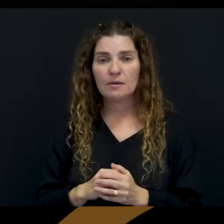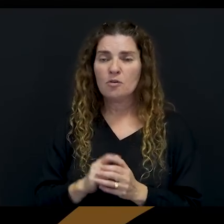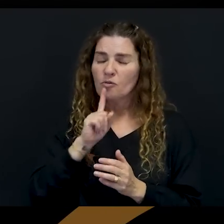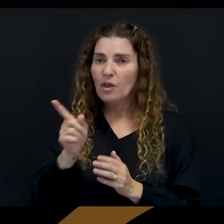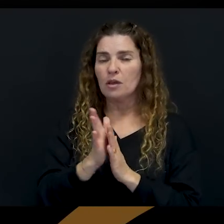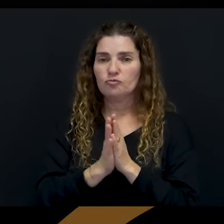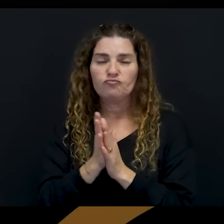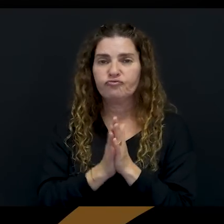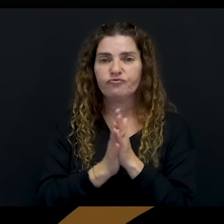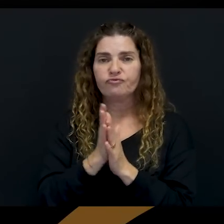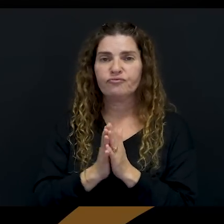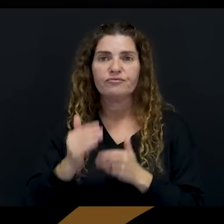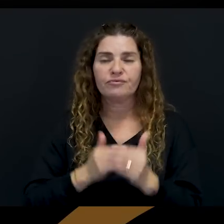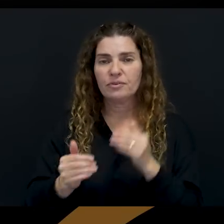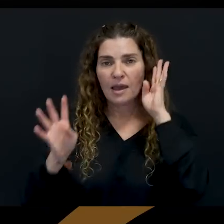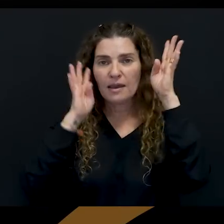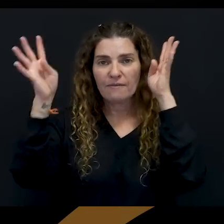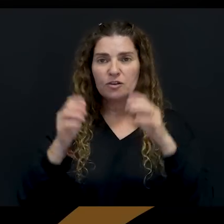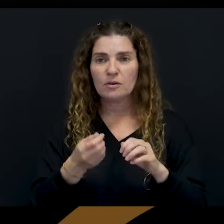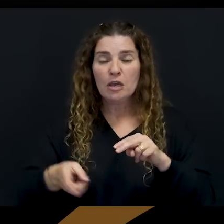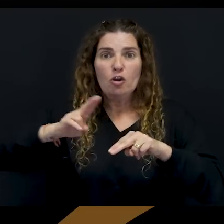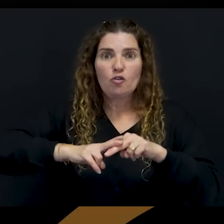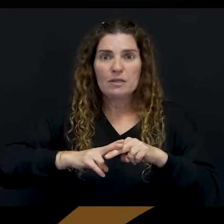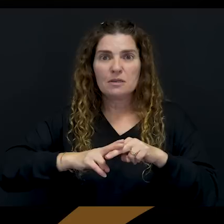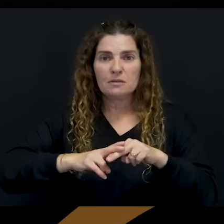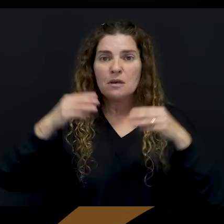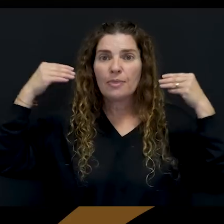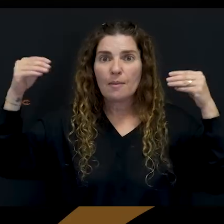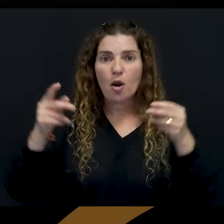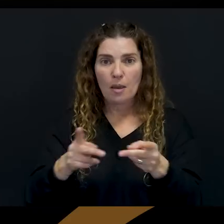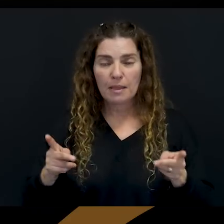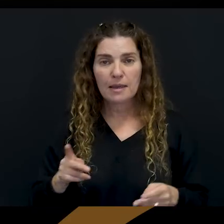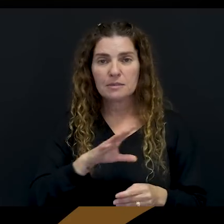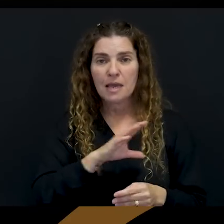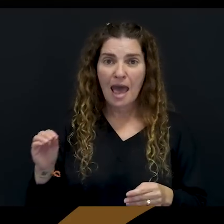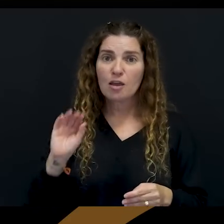and it enhances your brand reputation and image. I want to end with a quote from Helen Keller.